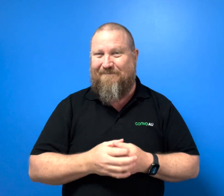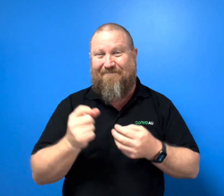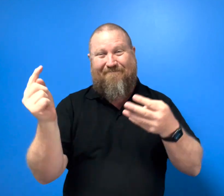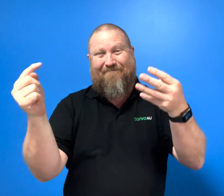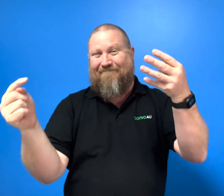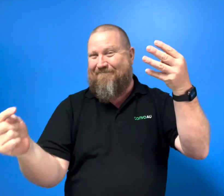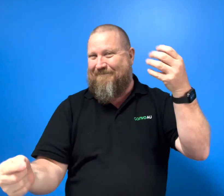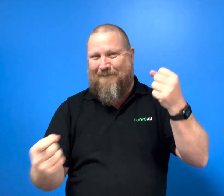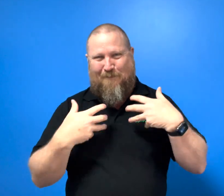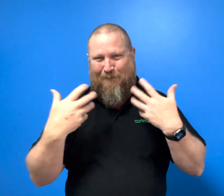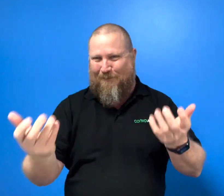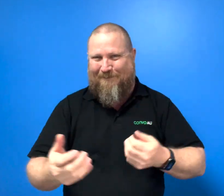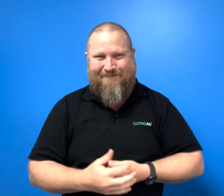And many more positive experiences.